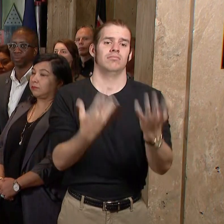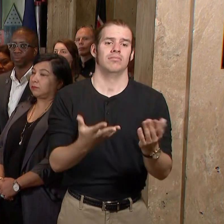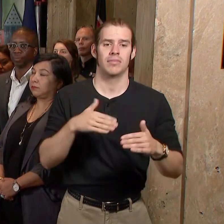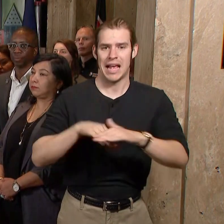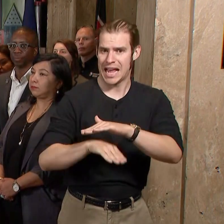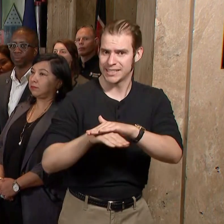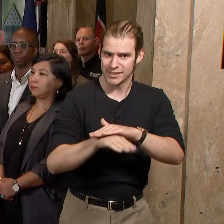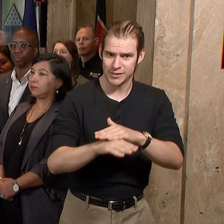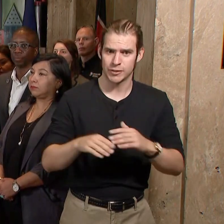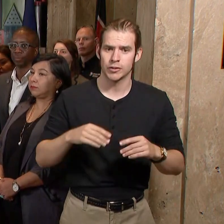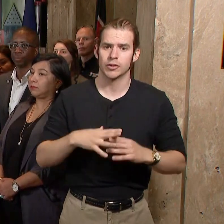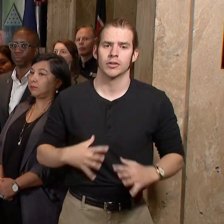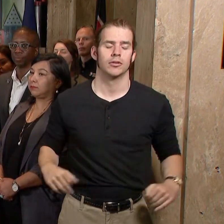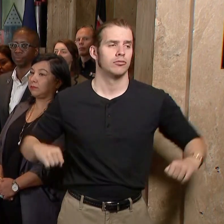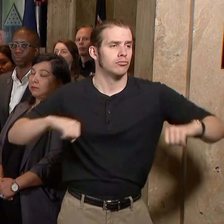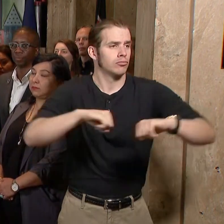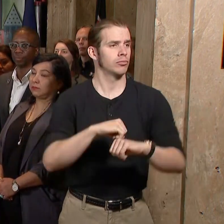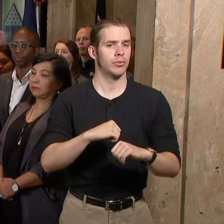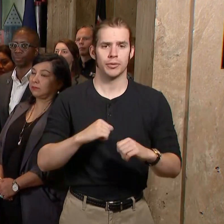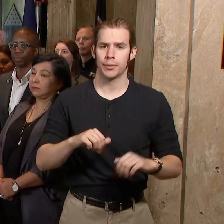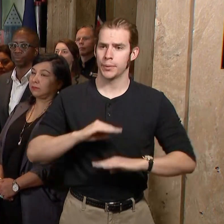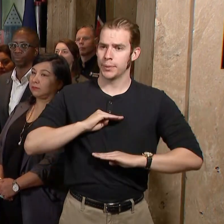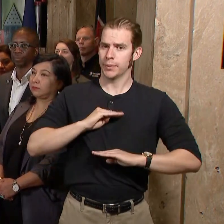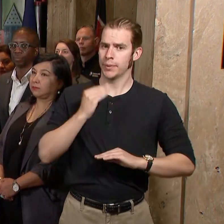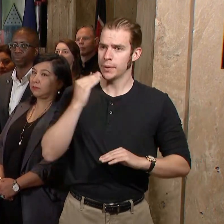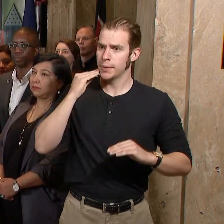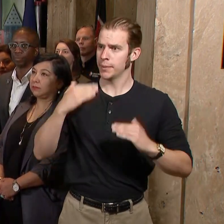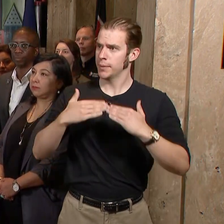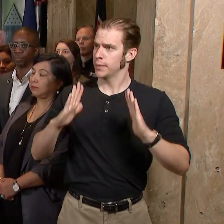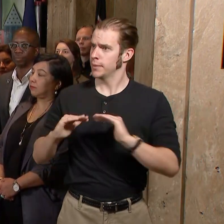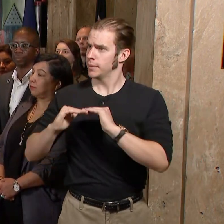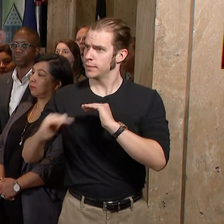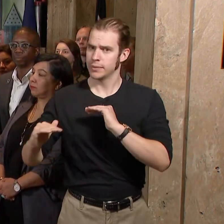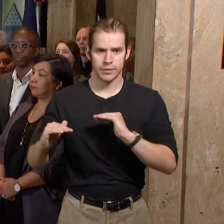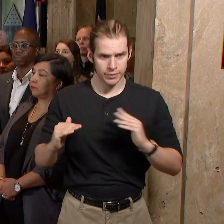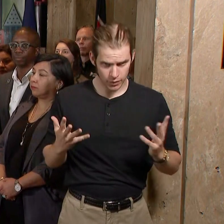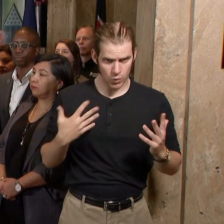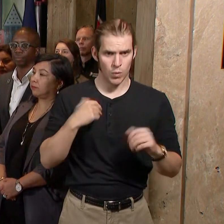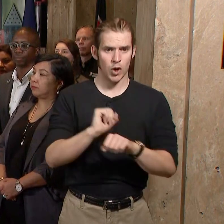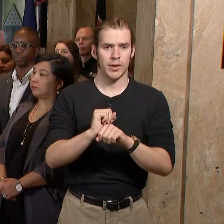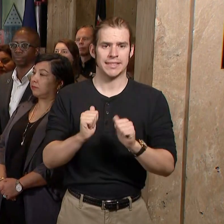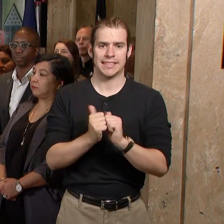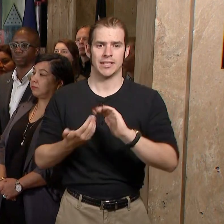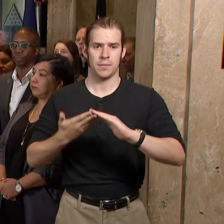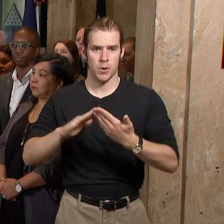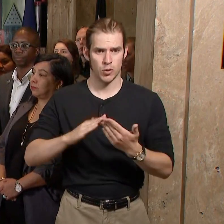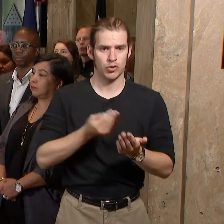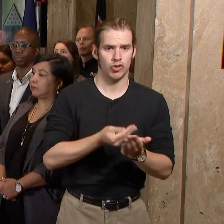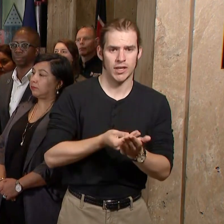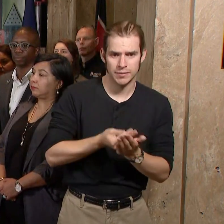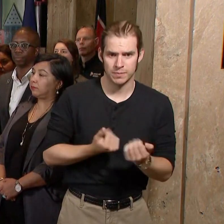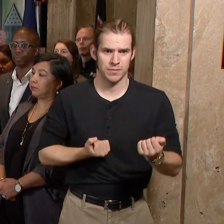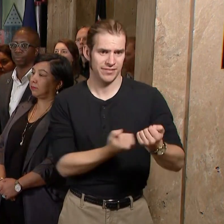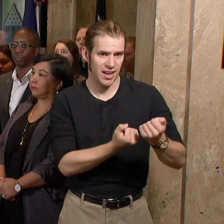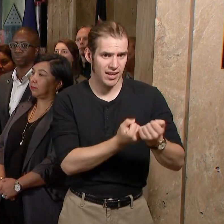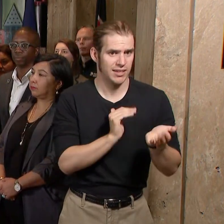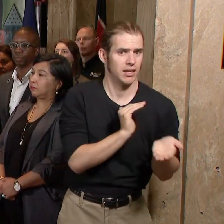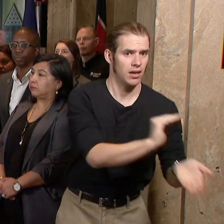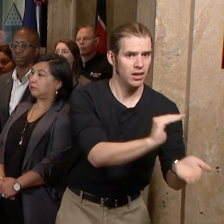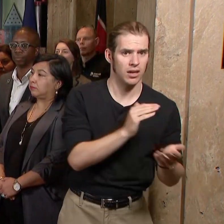of that challenge is being able to work with the community to to both. Finance and build and develop and site that housing so we can get people off of the streets where they're stuck and into housing where